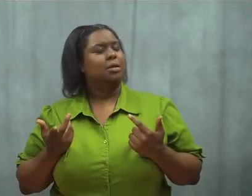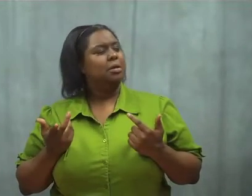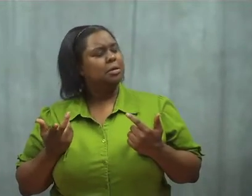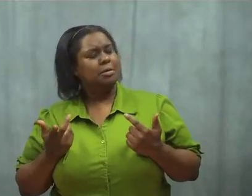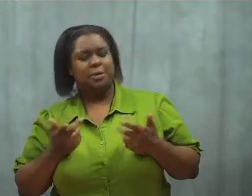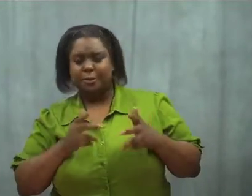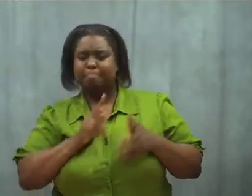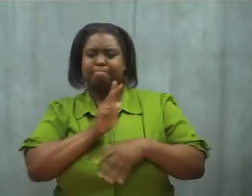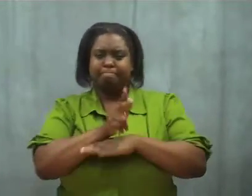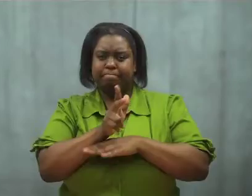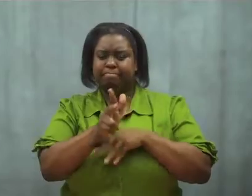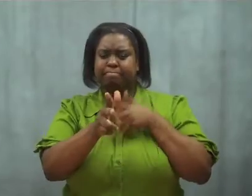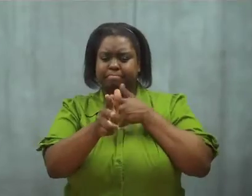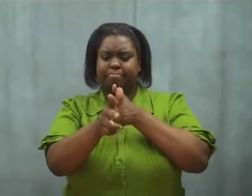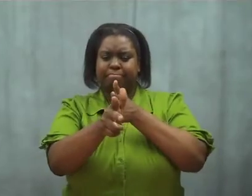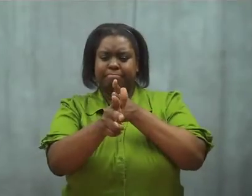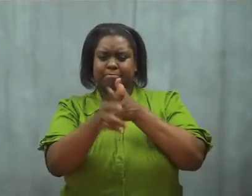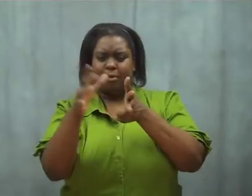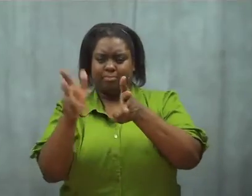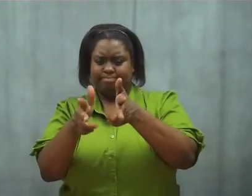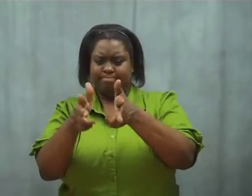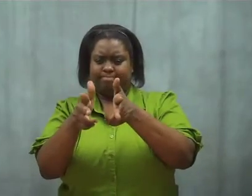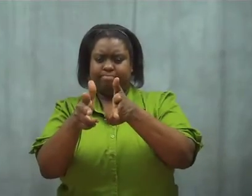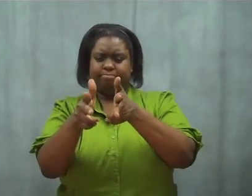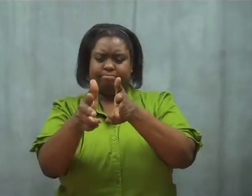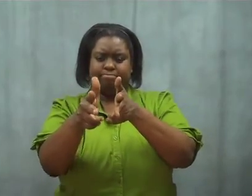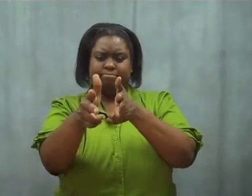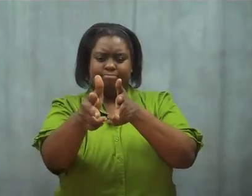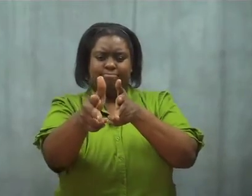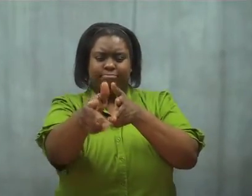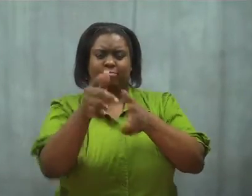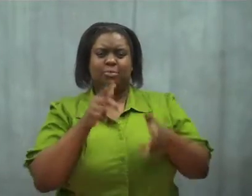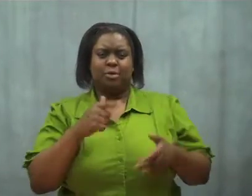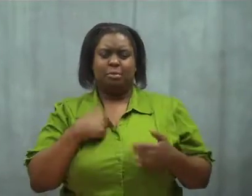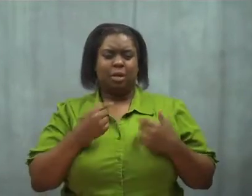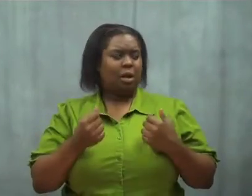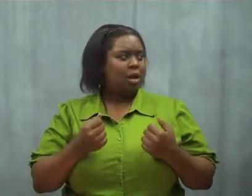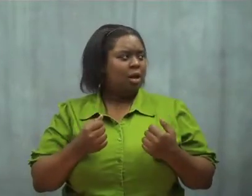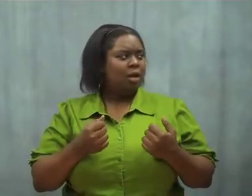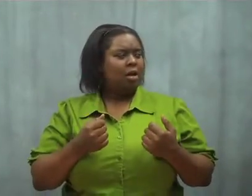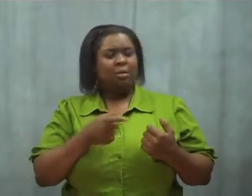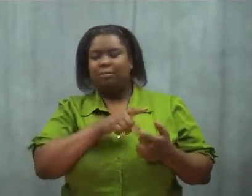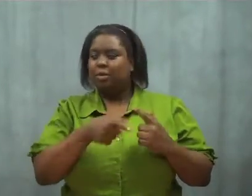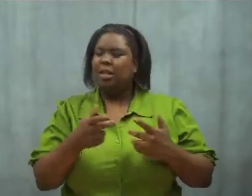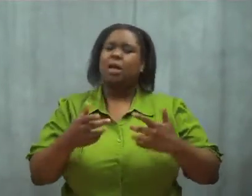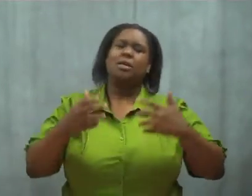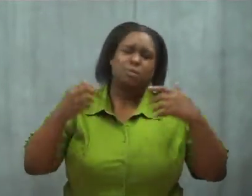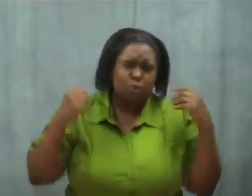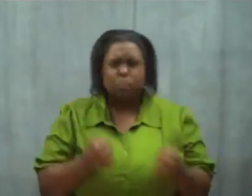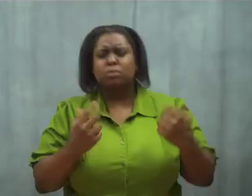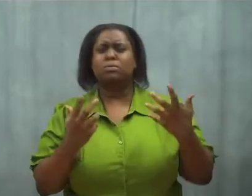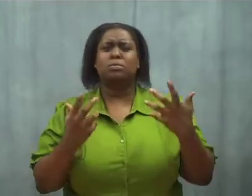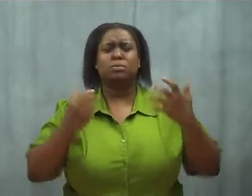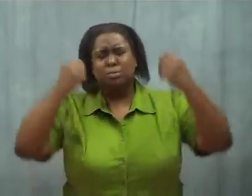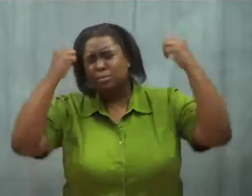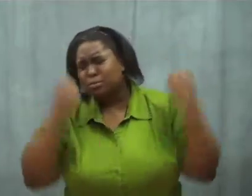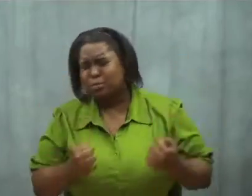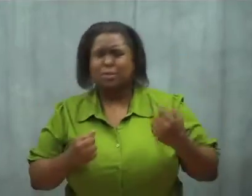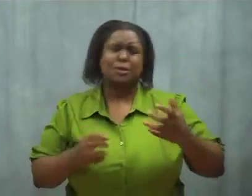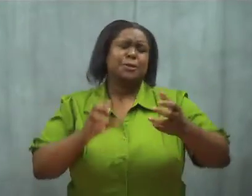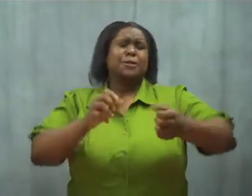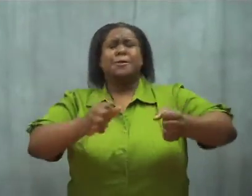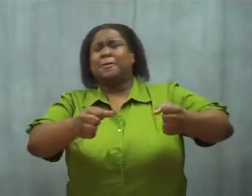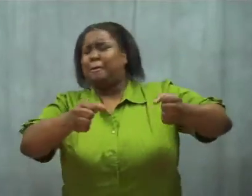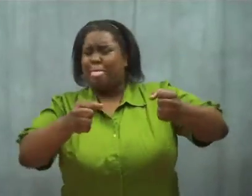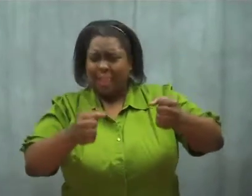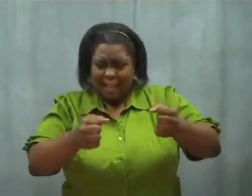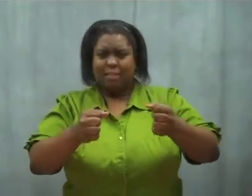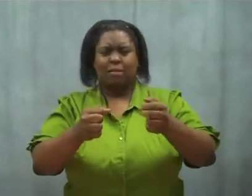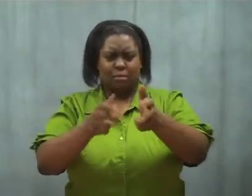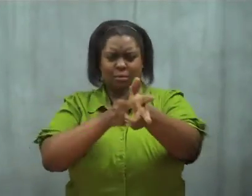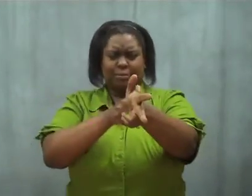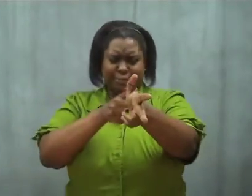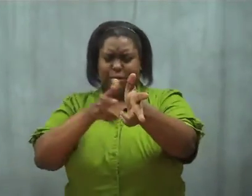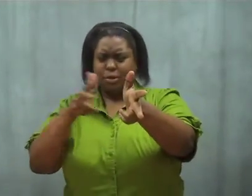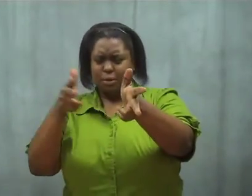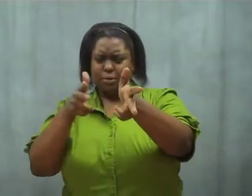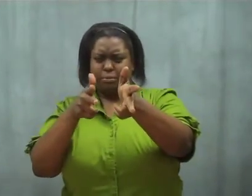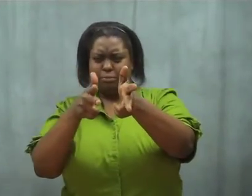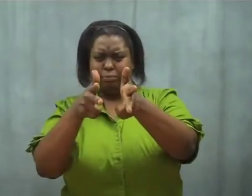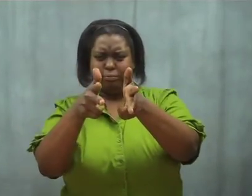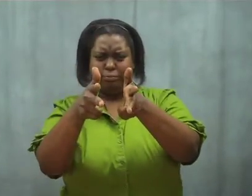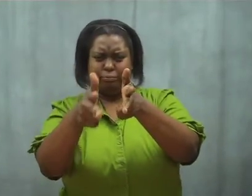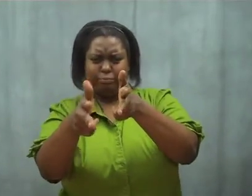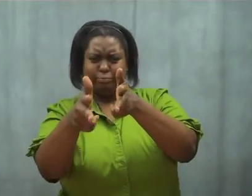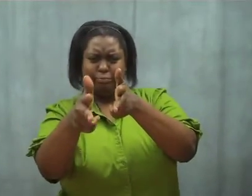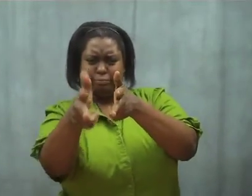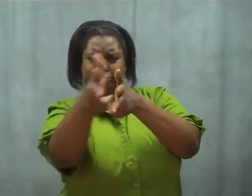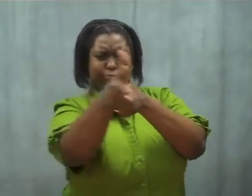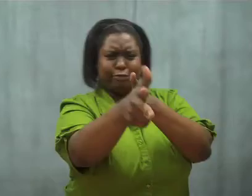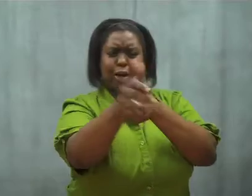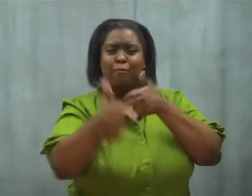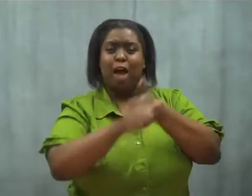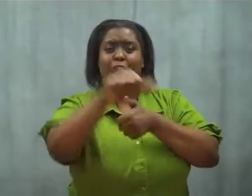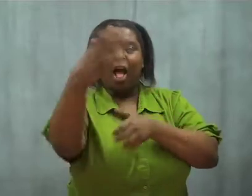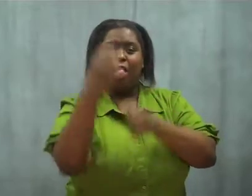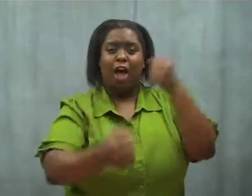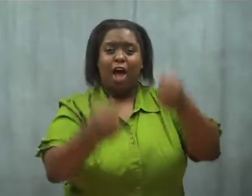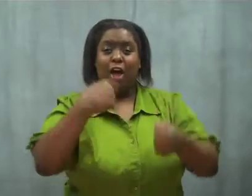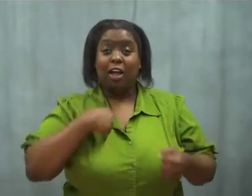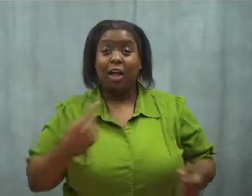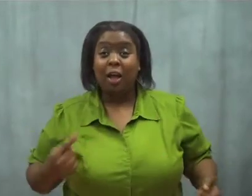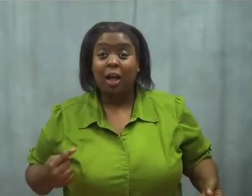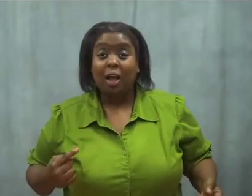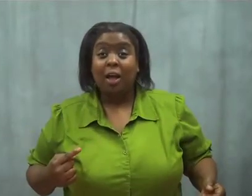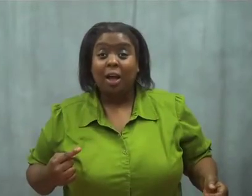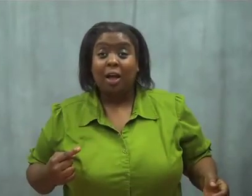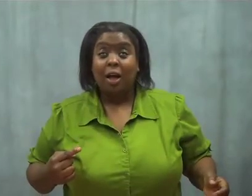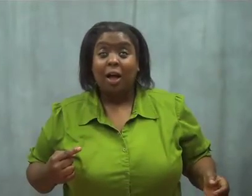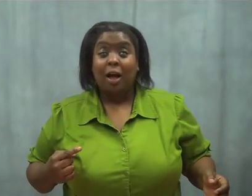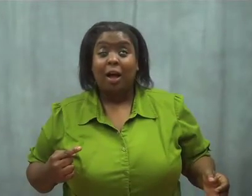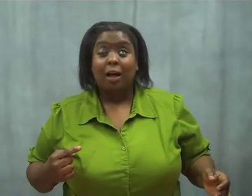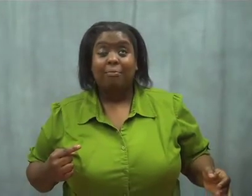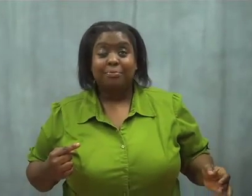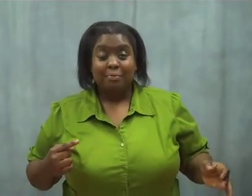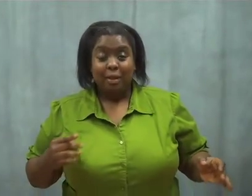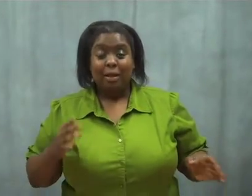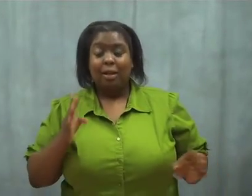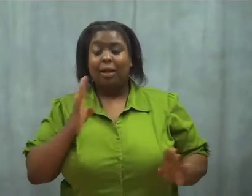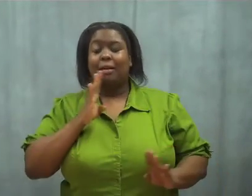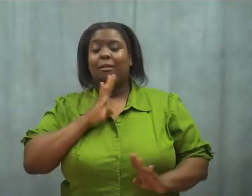The car on the right passed, my friend was upset and prepared to pull over.